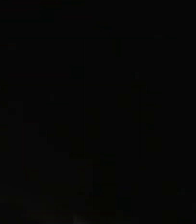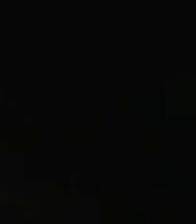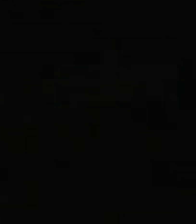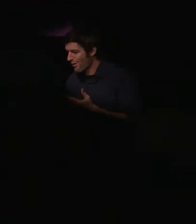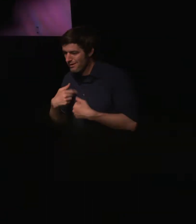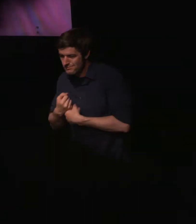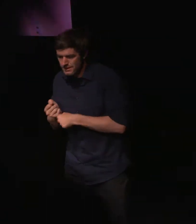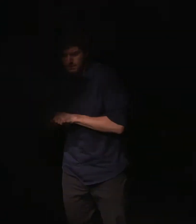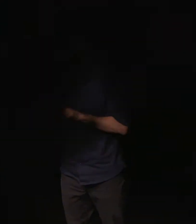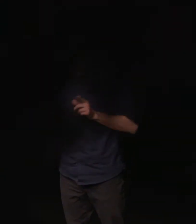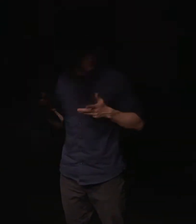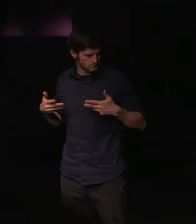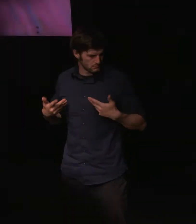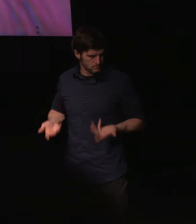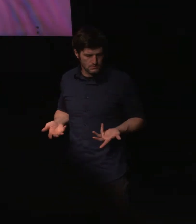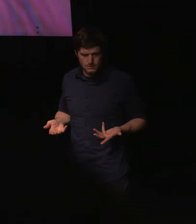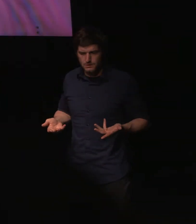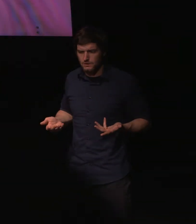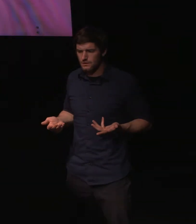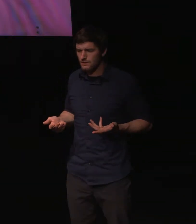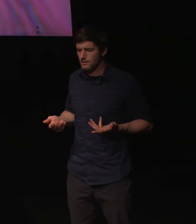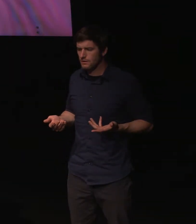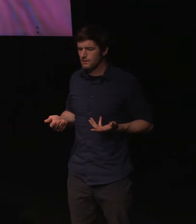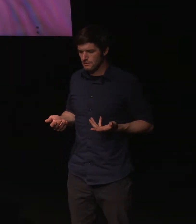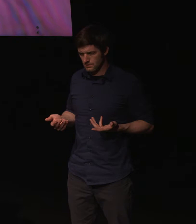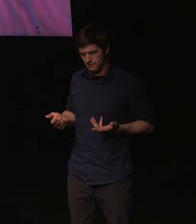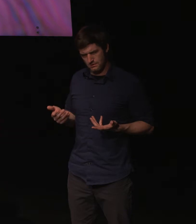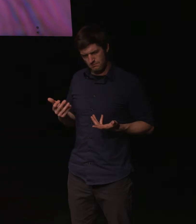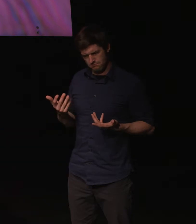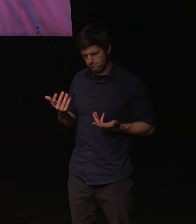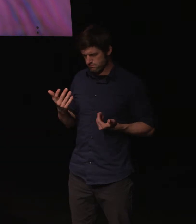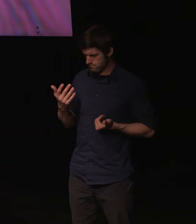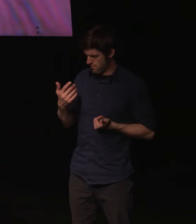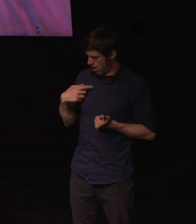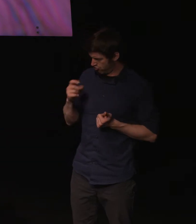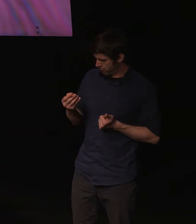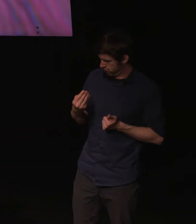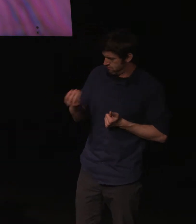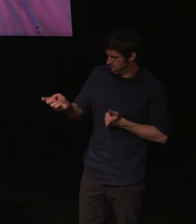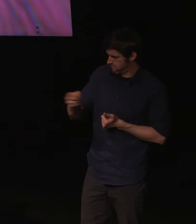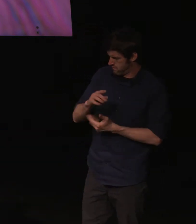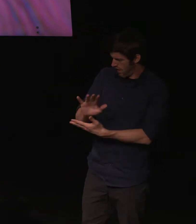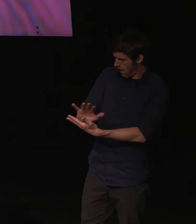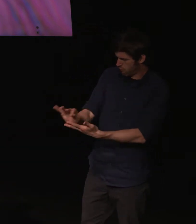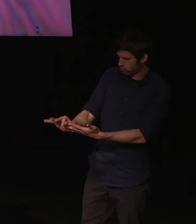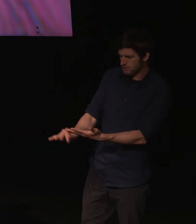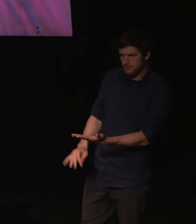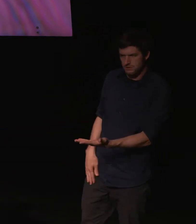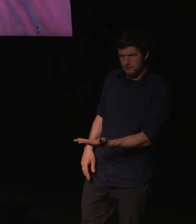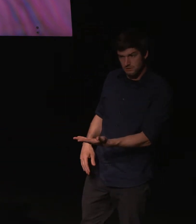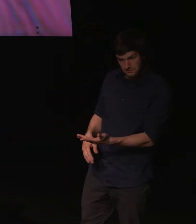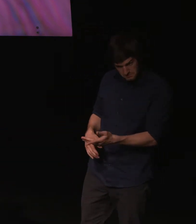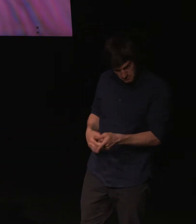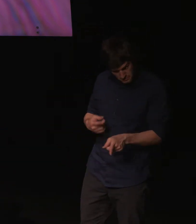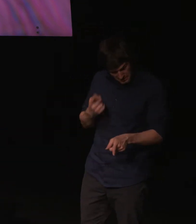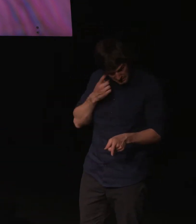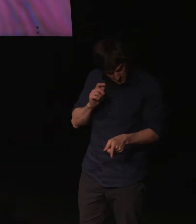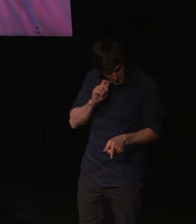But at the same time, why shouldn't we give them the option? If they think it's a cool idea, they think it's a cool concept, why not make it an option?